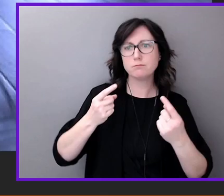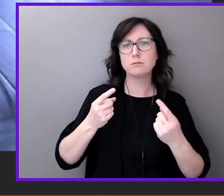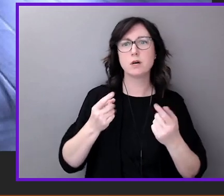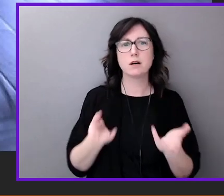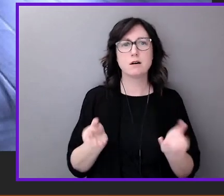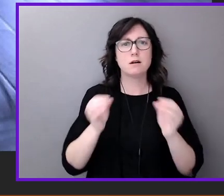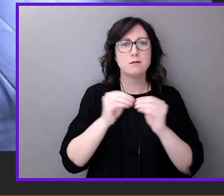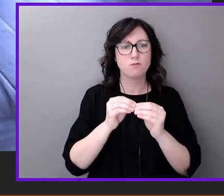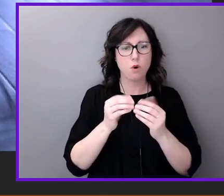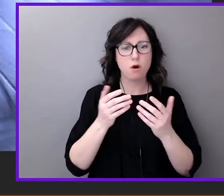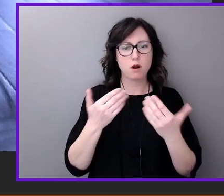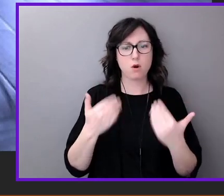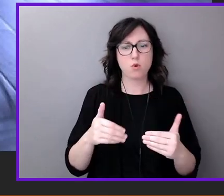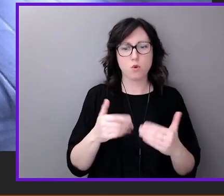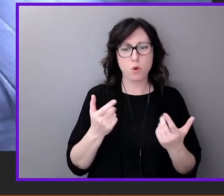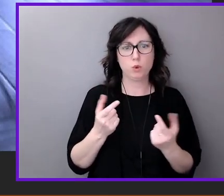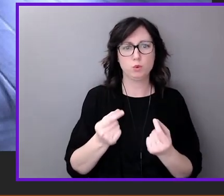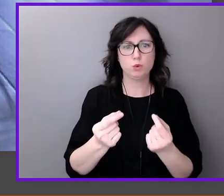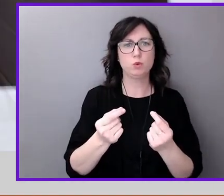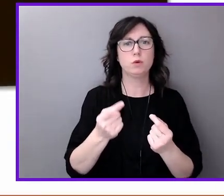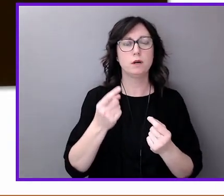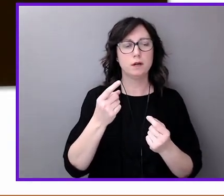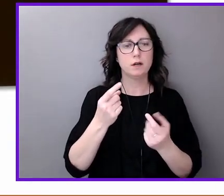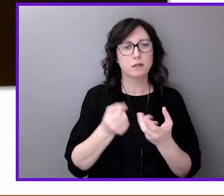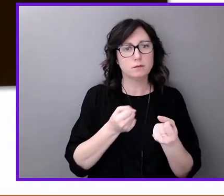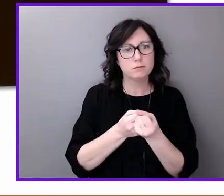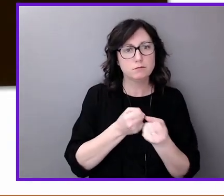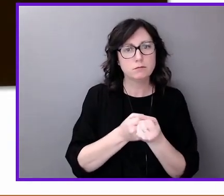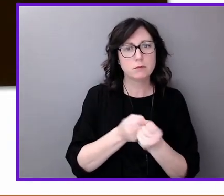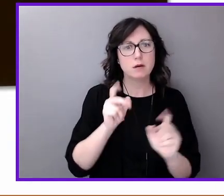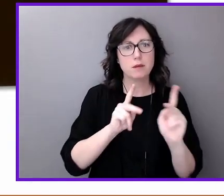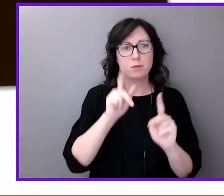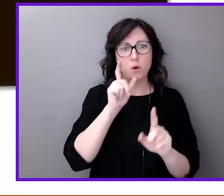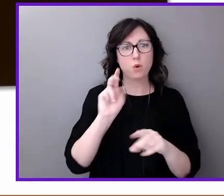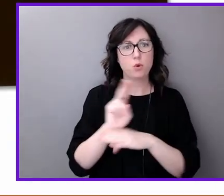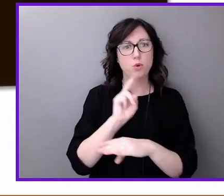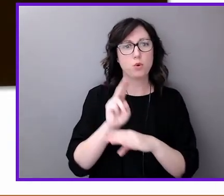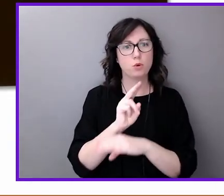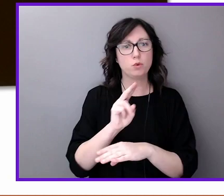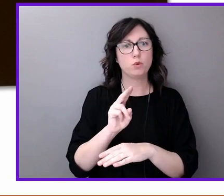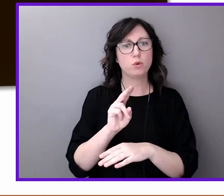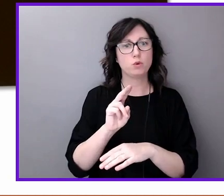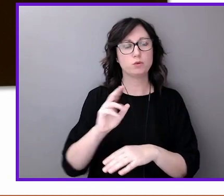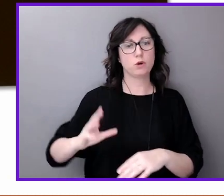encountered by members of official language communities in minority